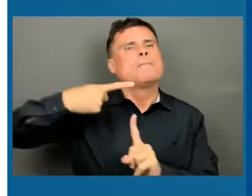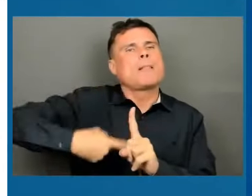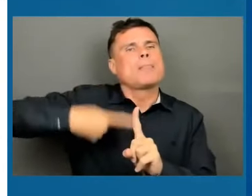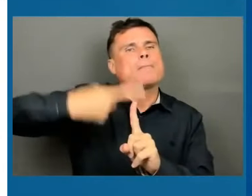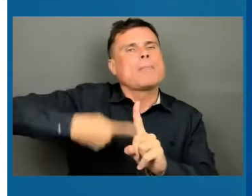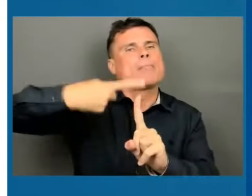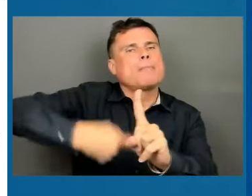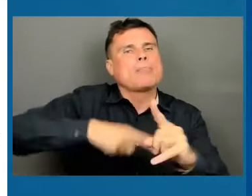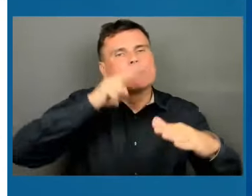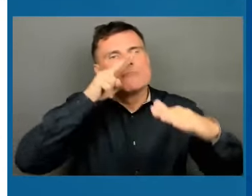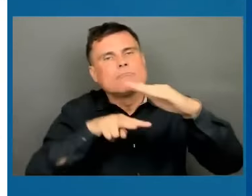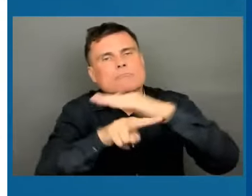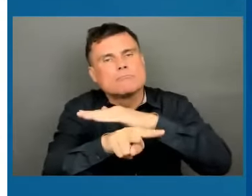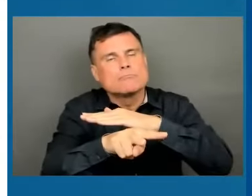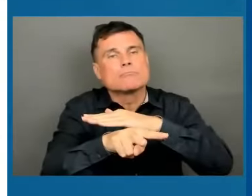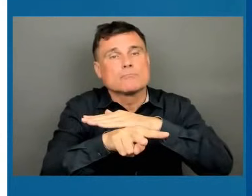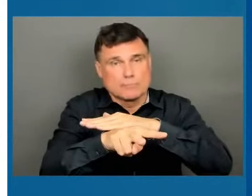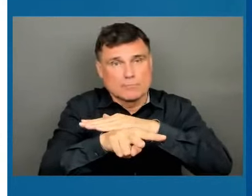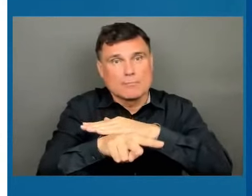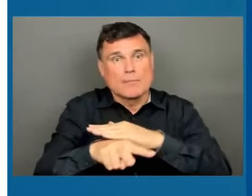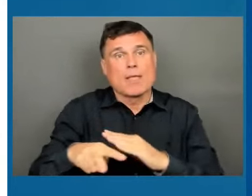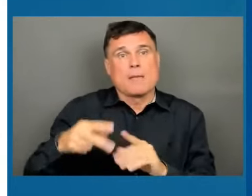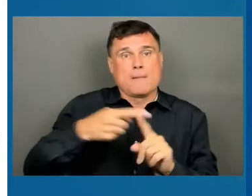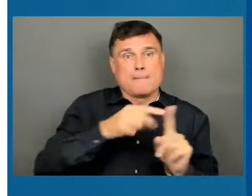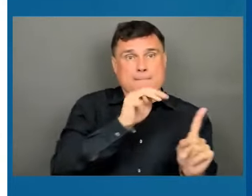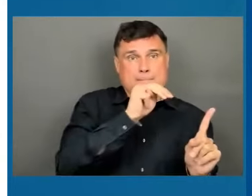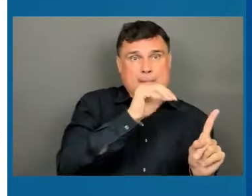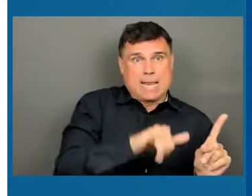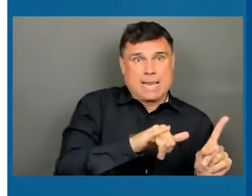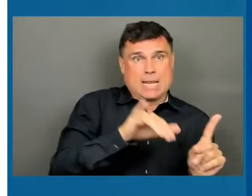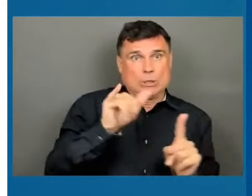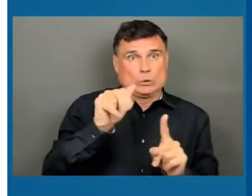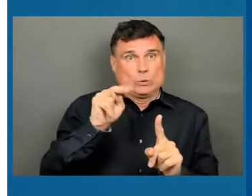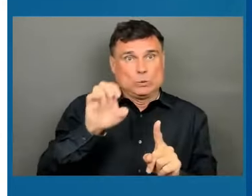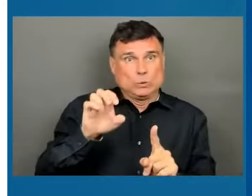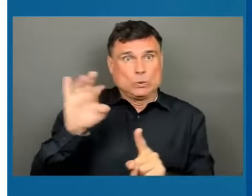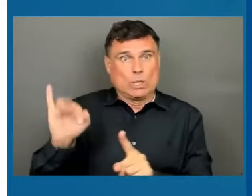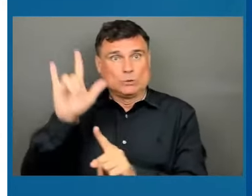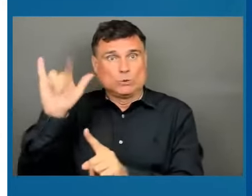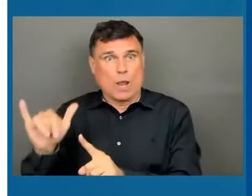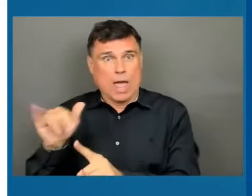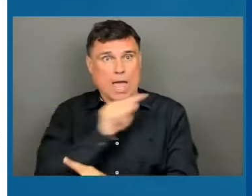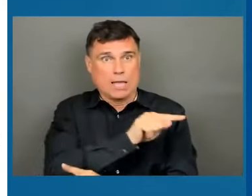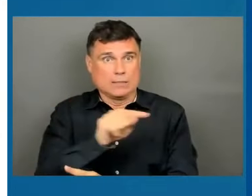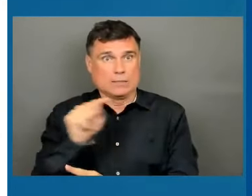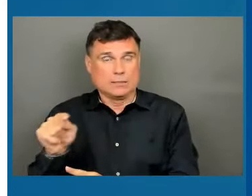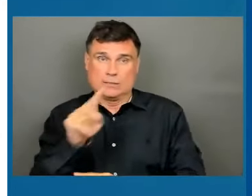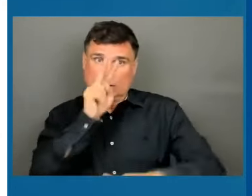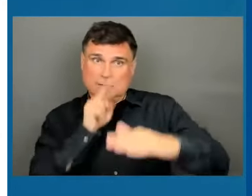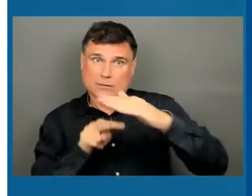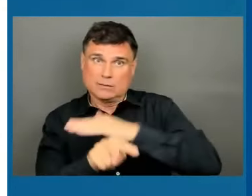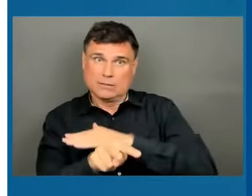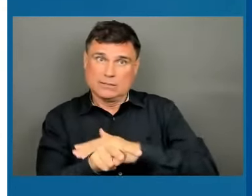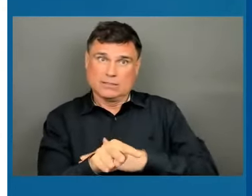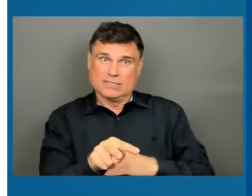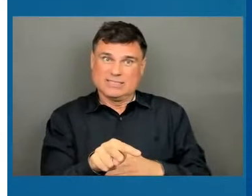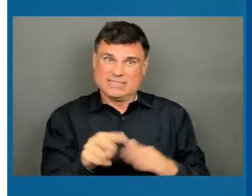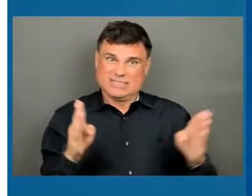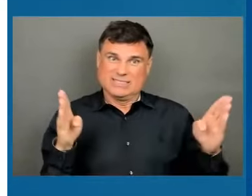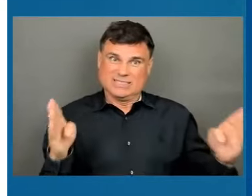here are again probabilities of continued cooler-than-seasonal